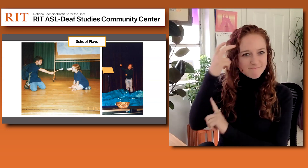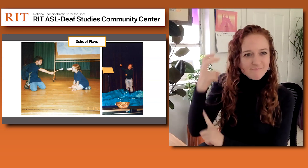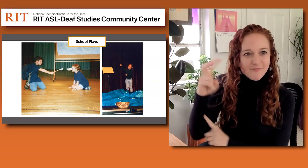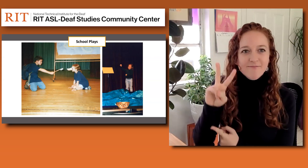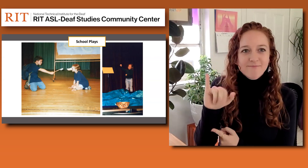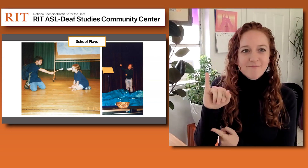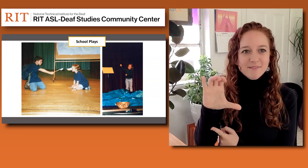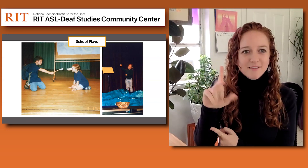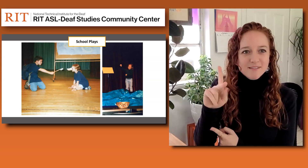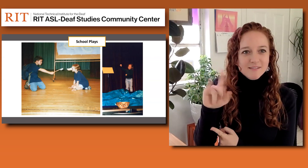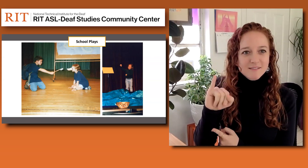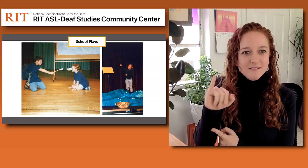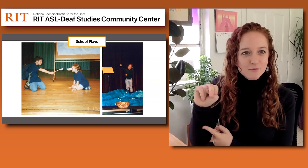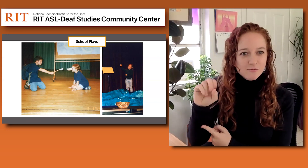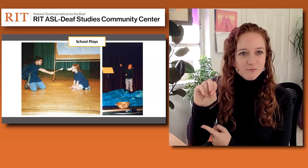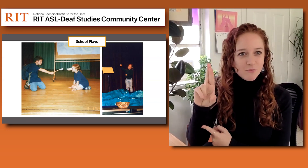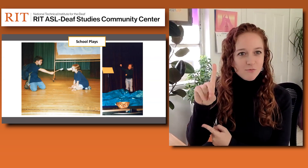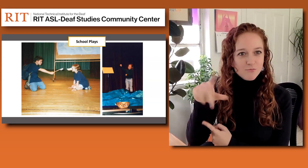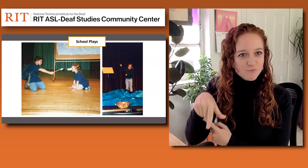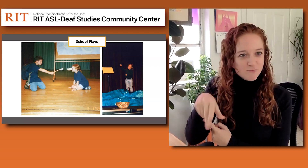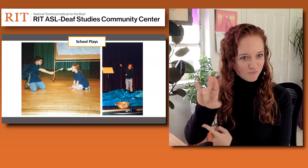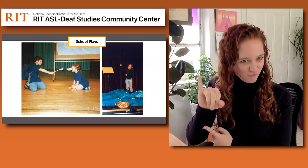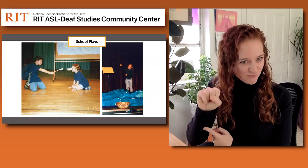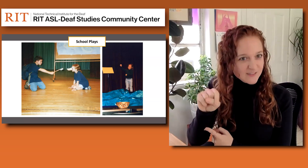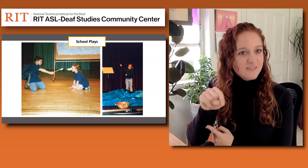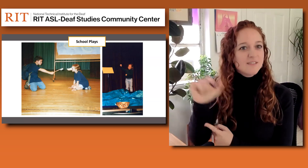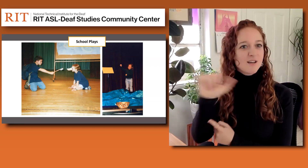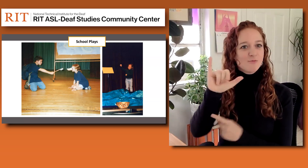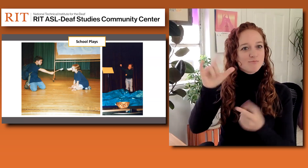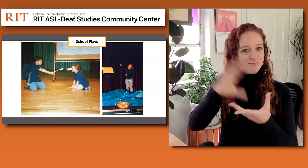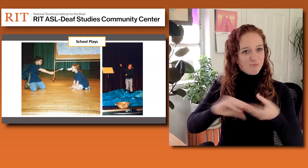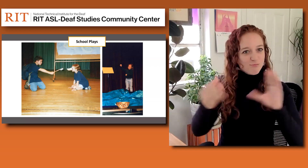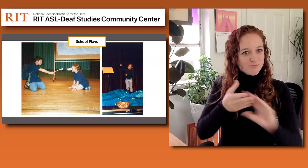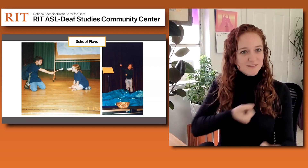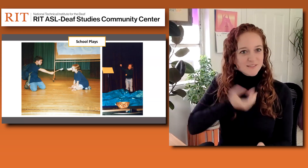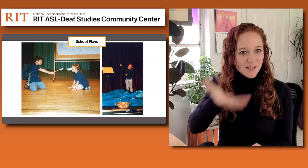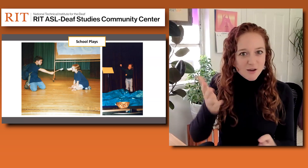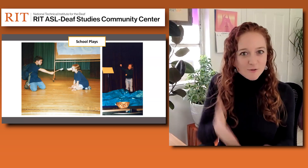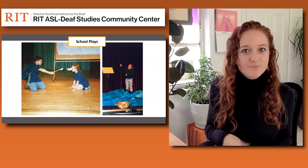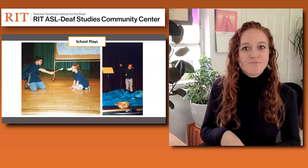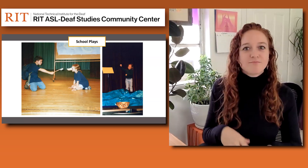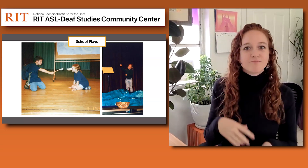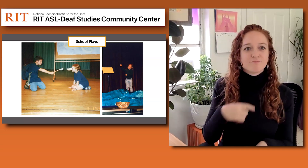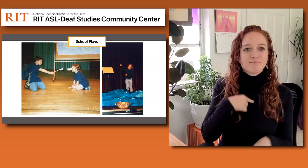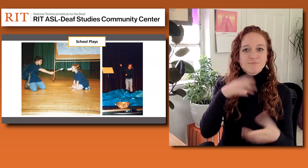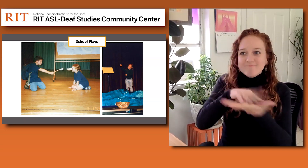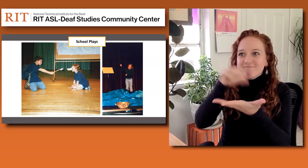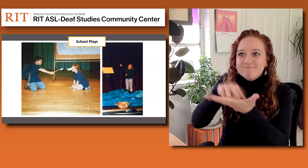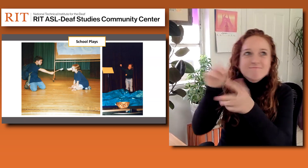There was a deaf woman there named Vicky Nordquist who also was a storyteller.